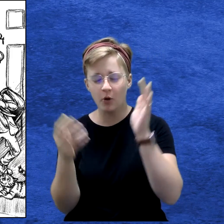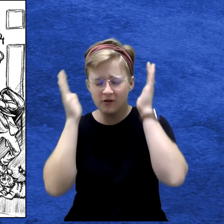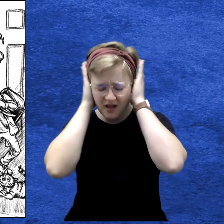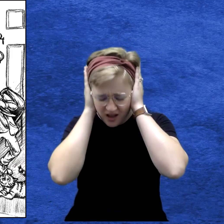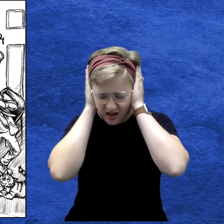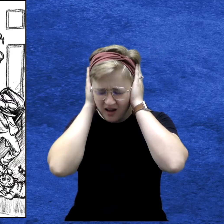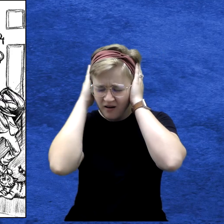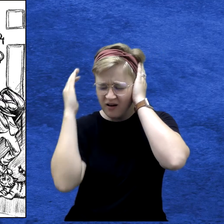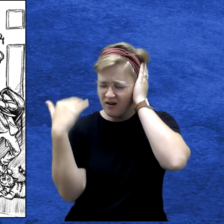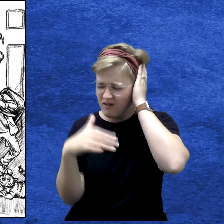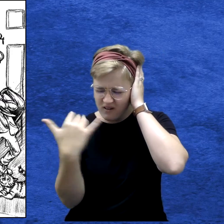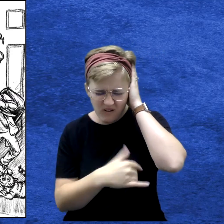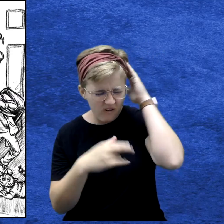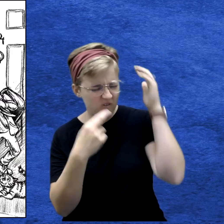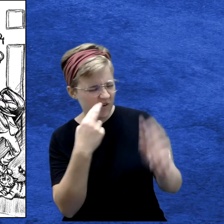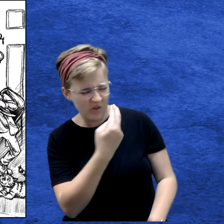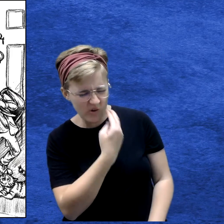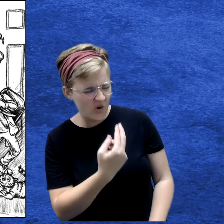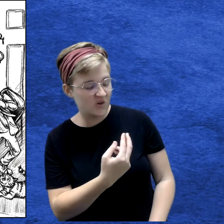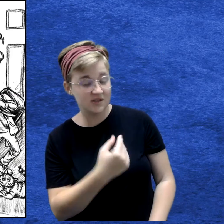“Geez, Ruth Rose,” Josh said.